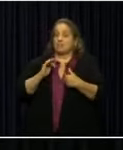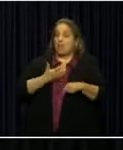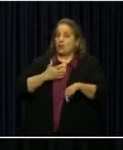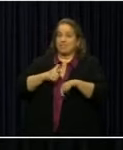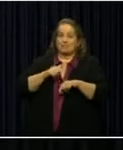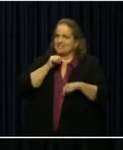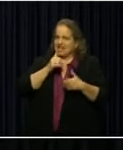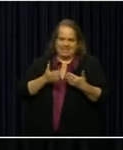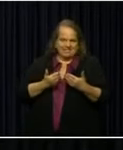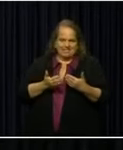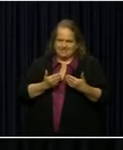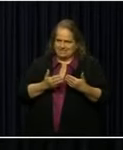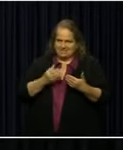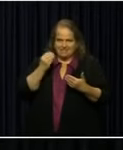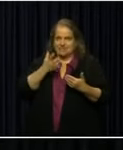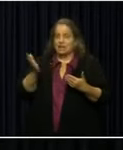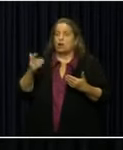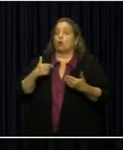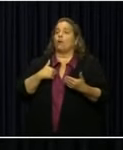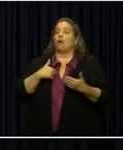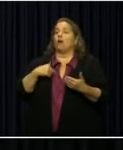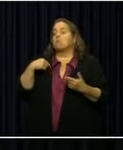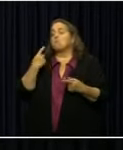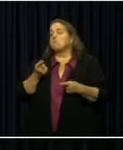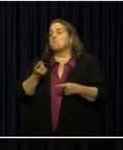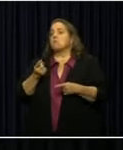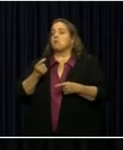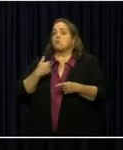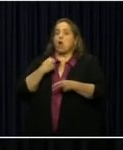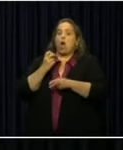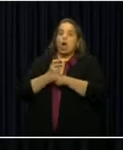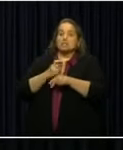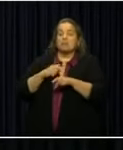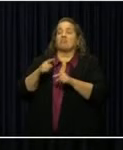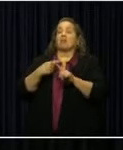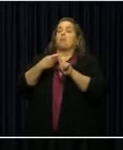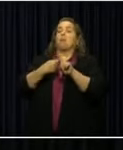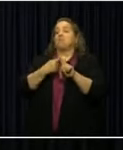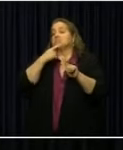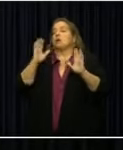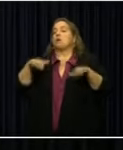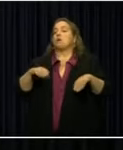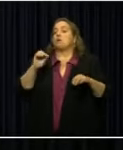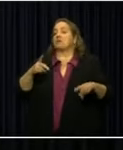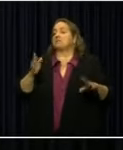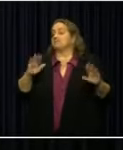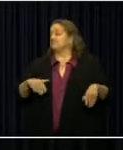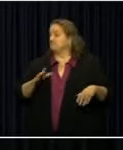AVOID CROWDS AND GATHERINGS. AGAIN, NO EXCEPTIONS. NO EXCEPTIONS.